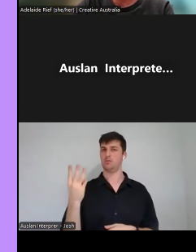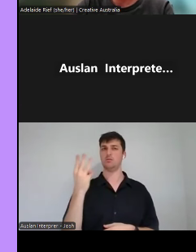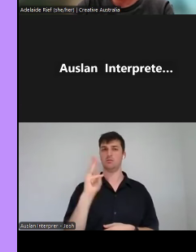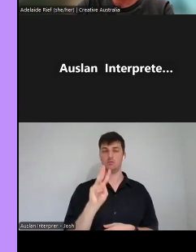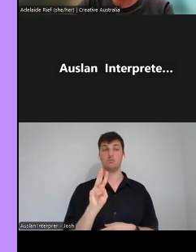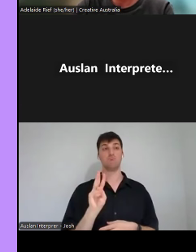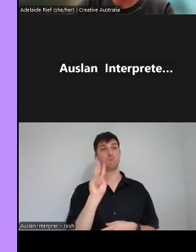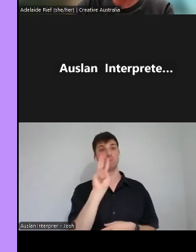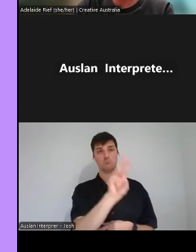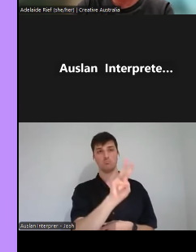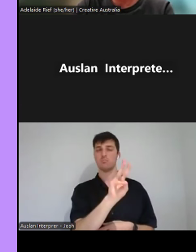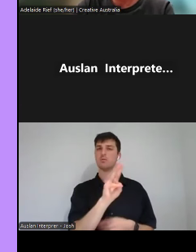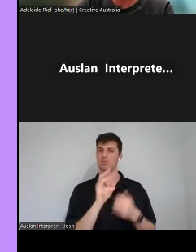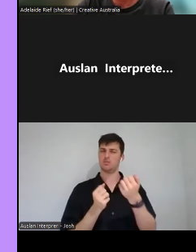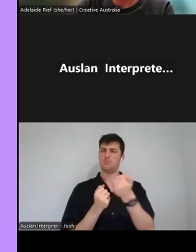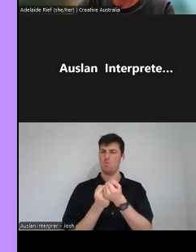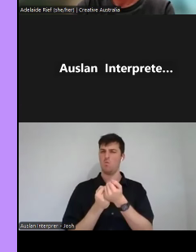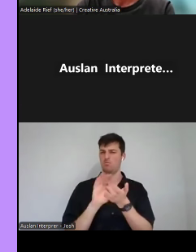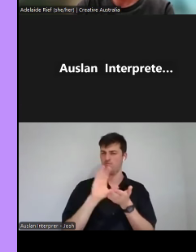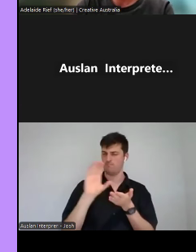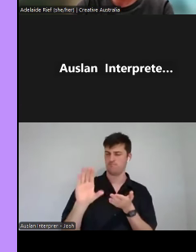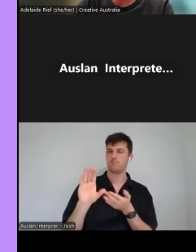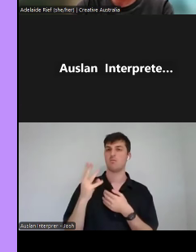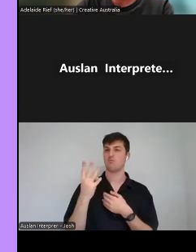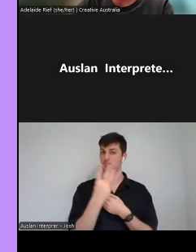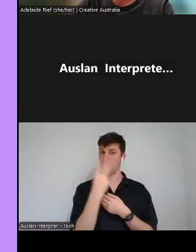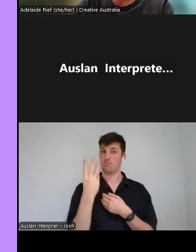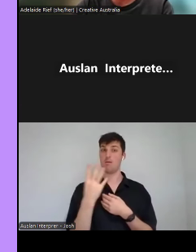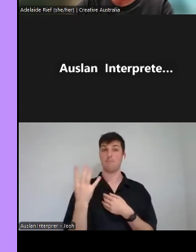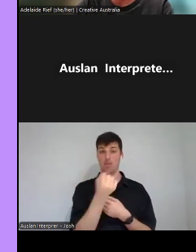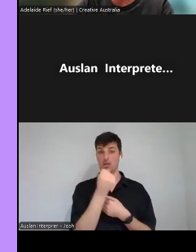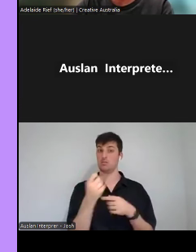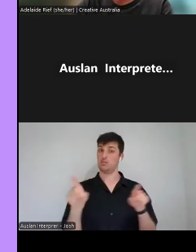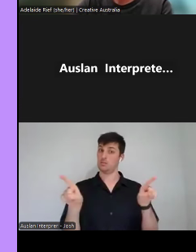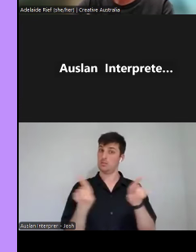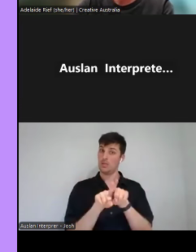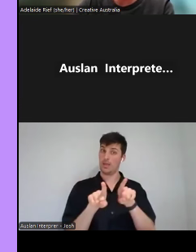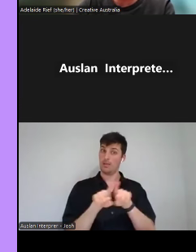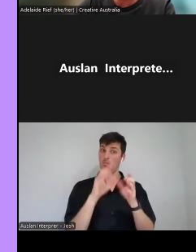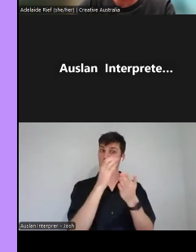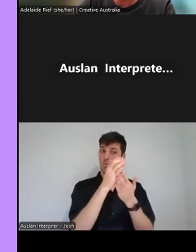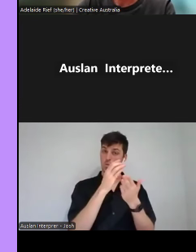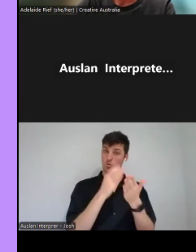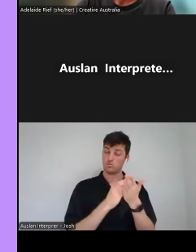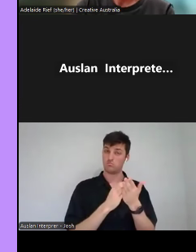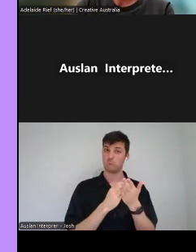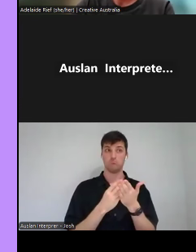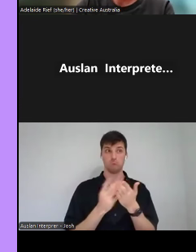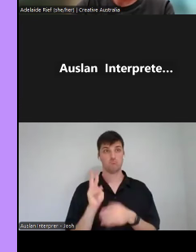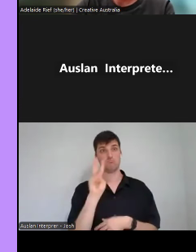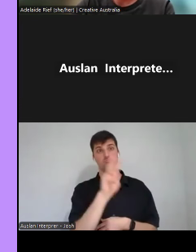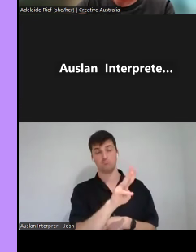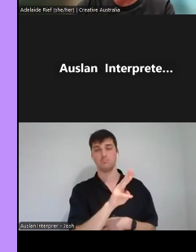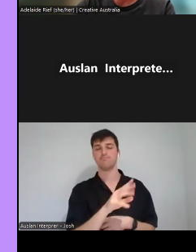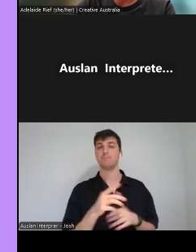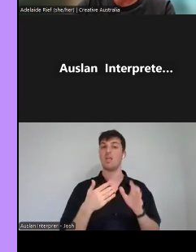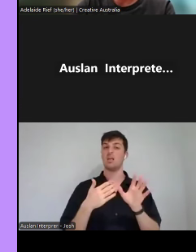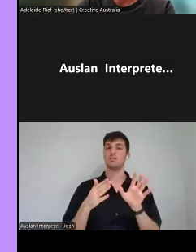be supported by the funding, do they all have to take the same course? And the answer is no, they